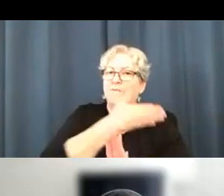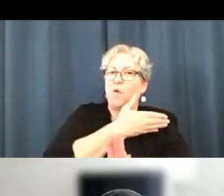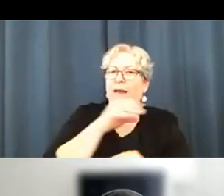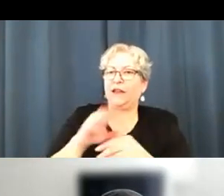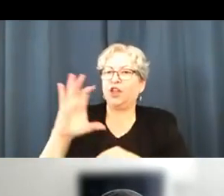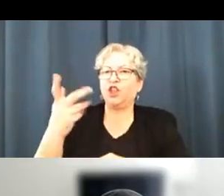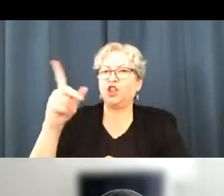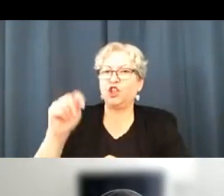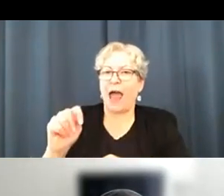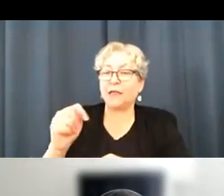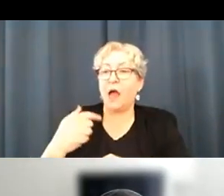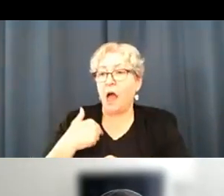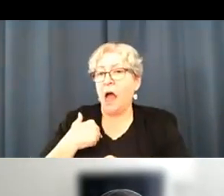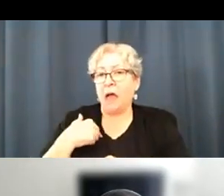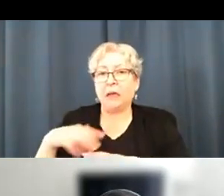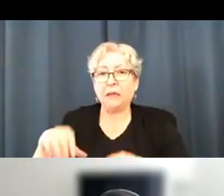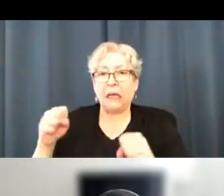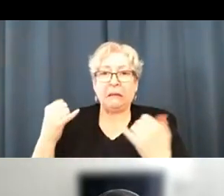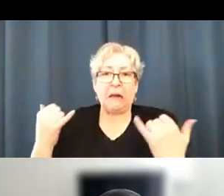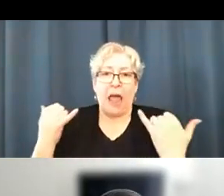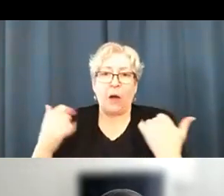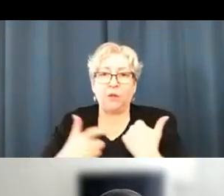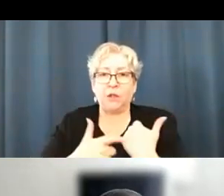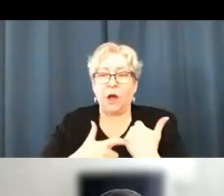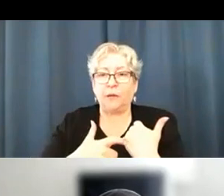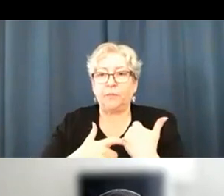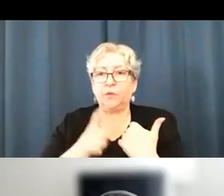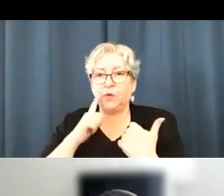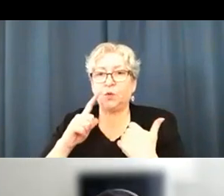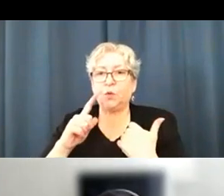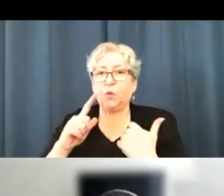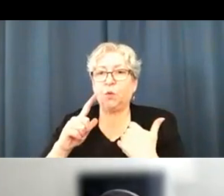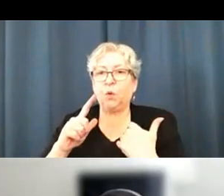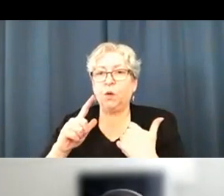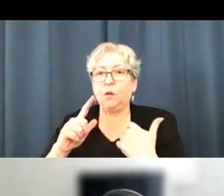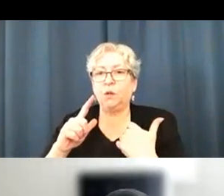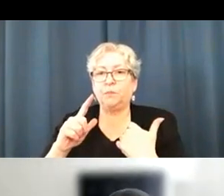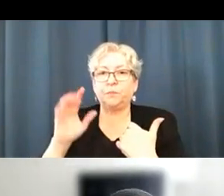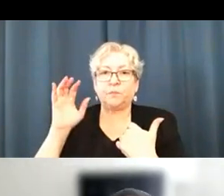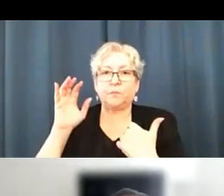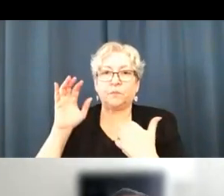[Joe] So, I'll take this moment to plug those questions in here. And that will give everyone